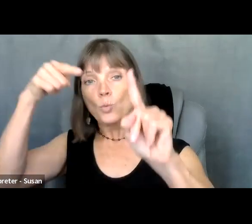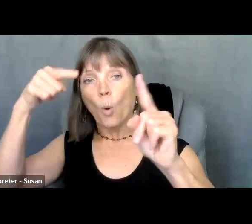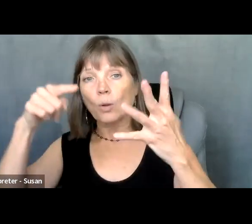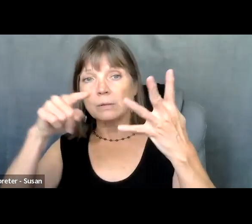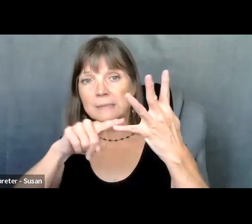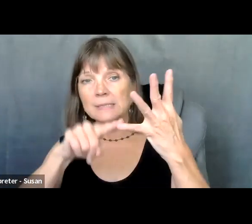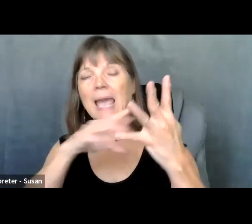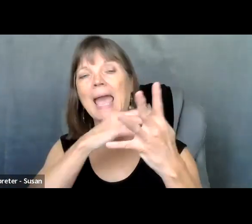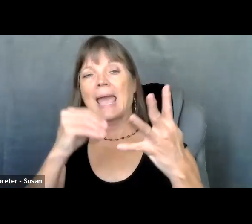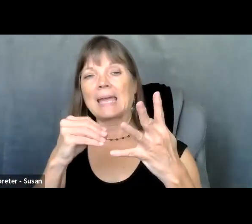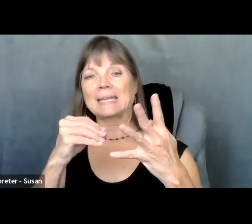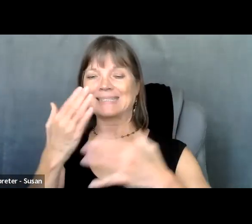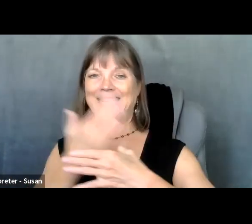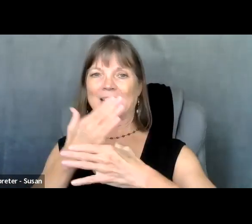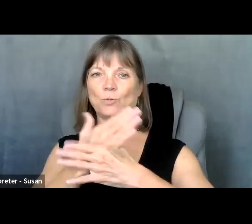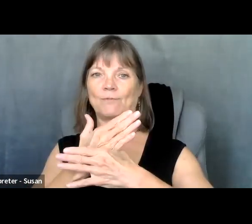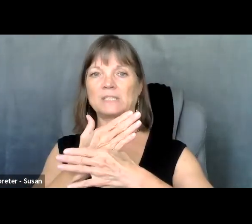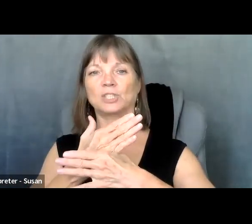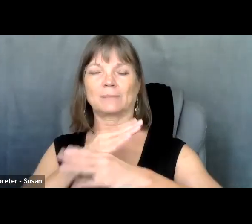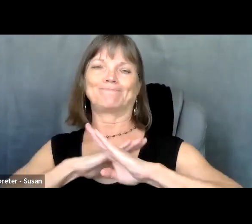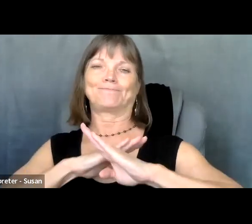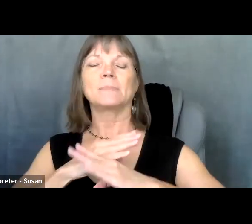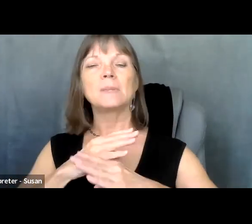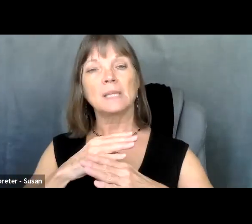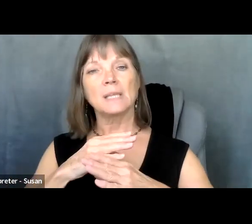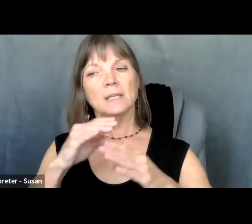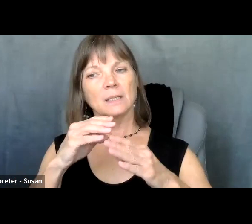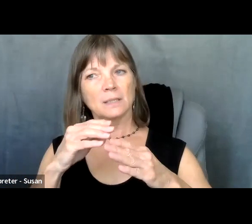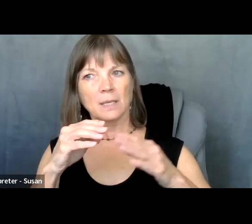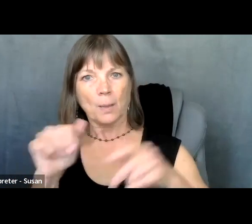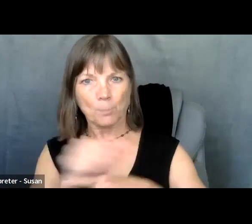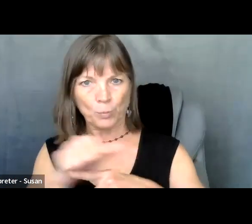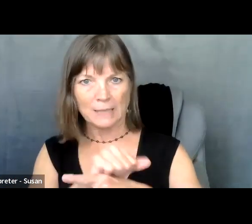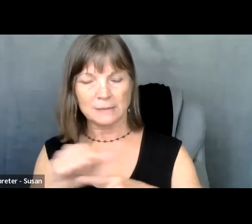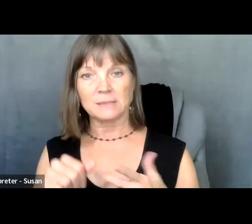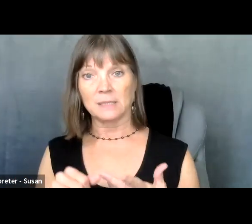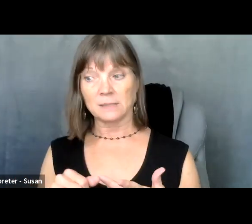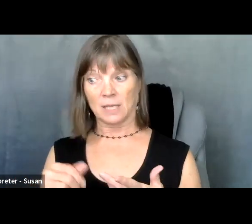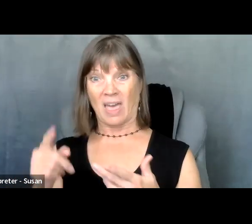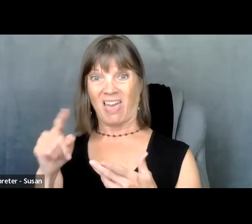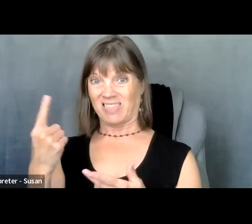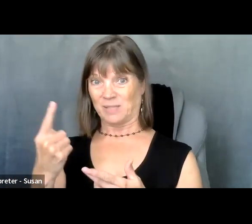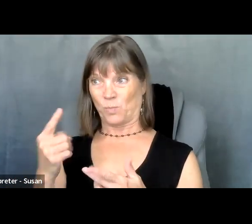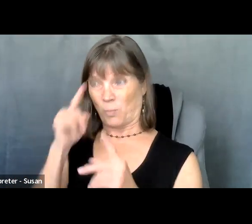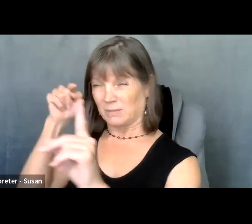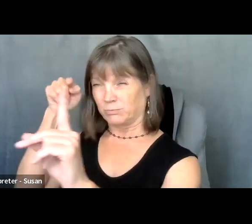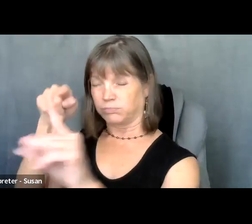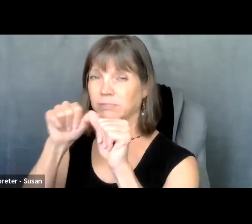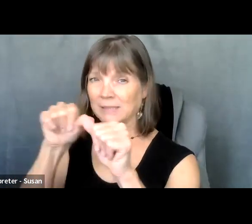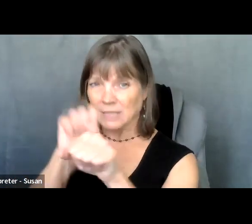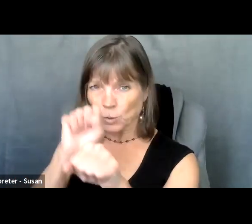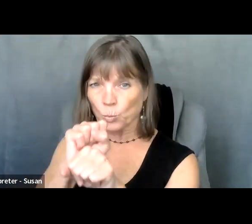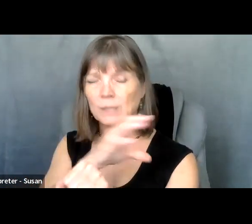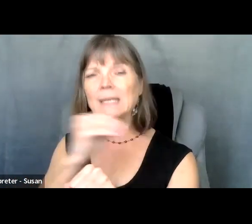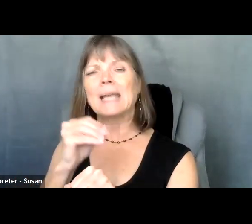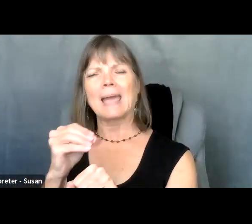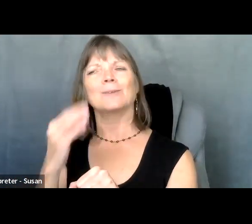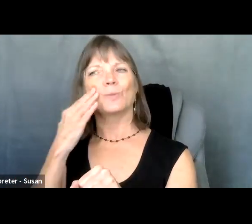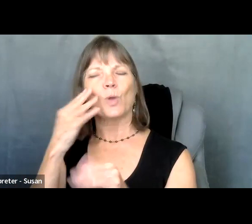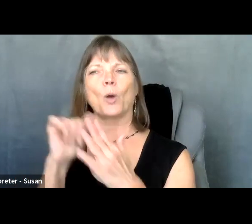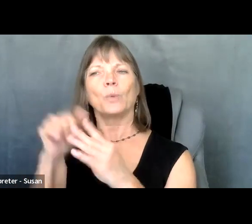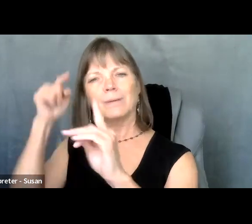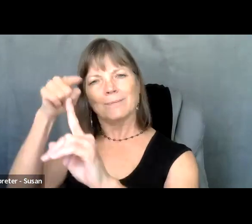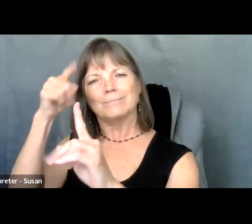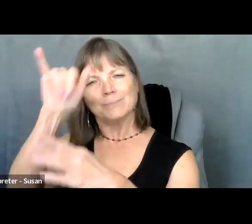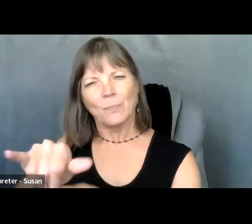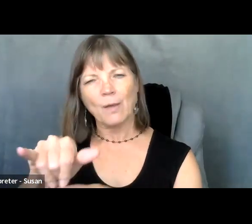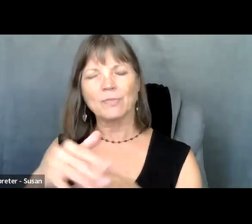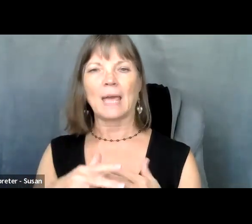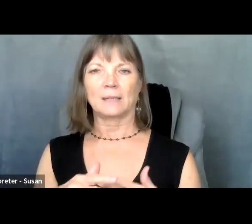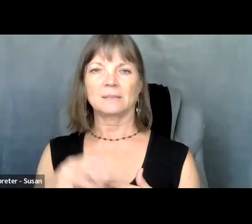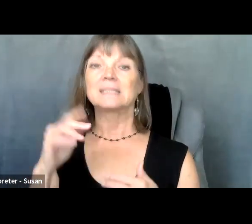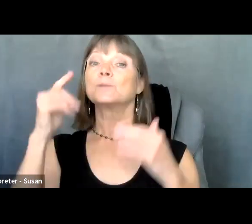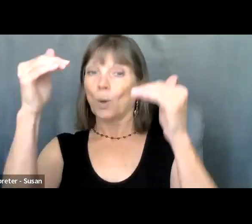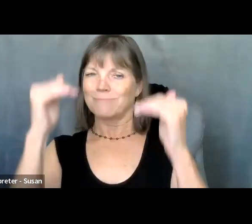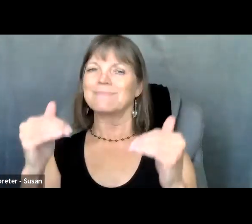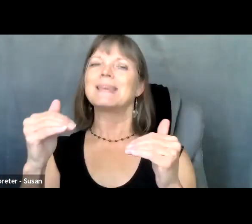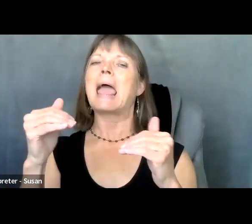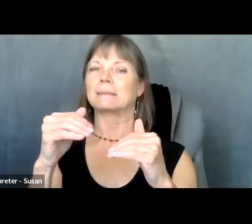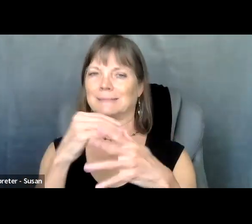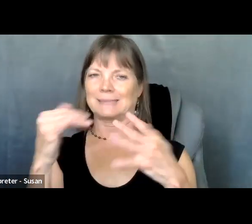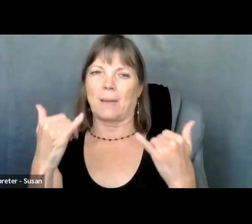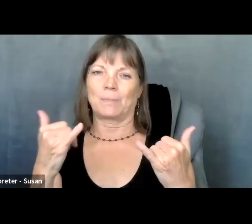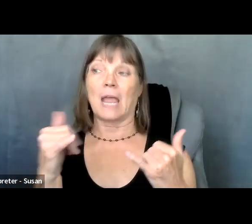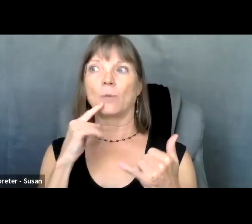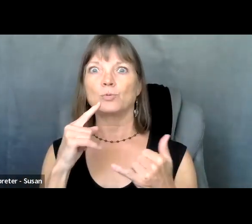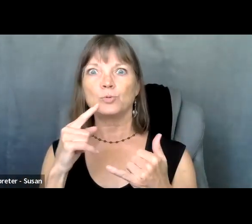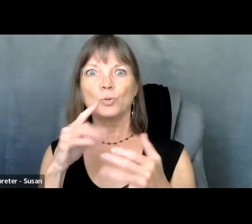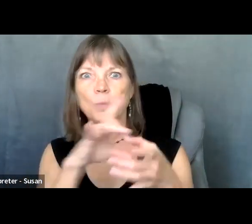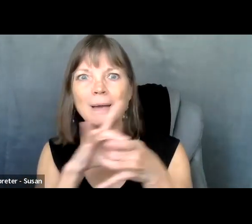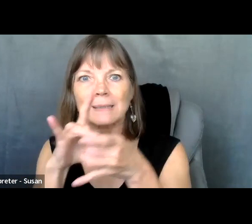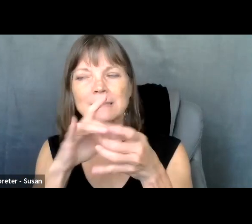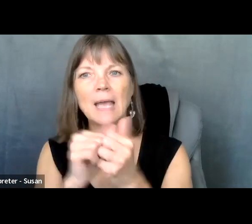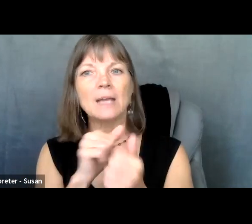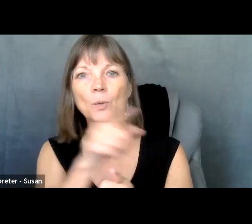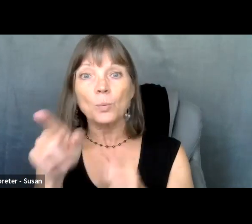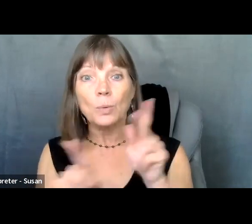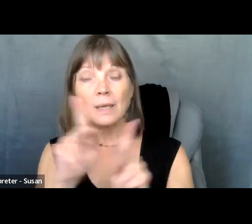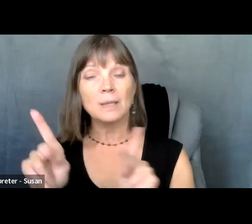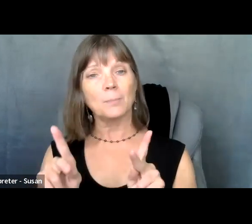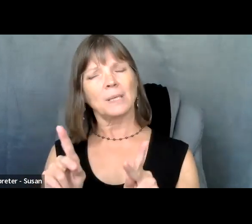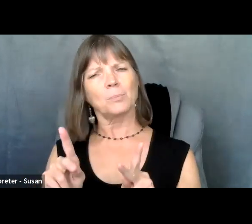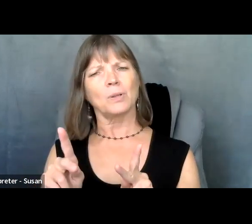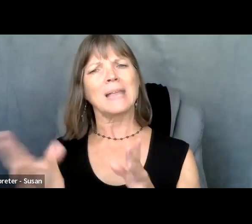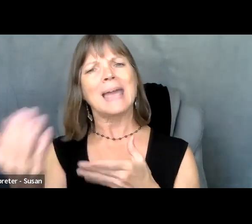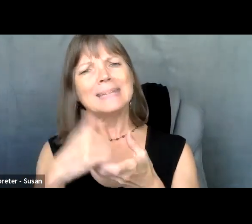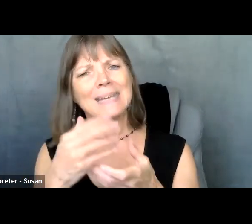Kelly Crosbie (she/her): one that we can all agree on um, and one that gives us something hopefully to work towards. Um. So that is um, that's that's our next step to engage with you guys in additional conversations around these priorities, but also